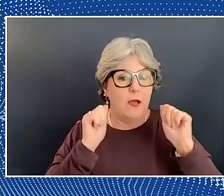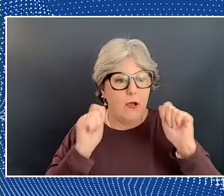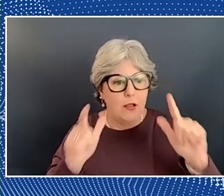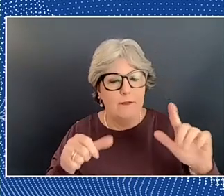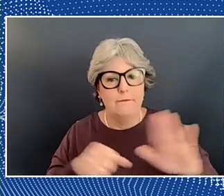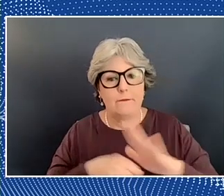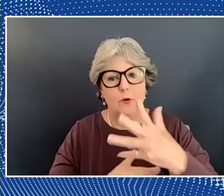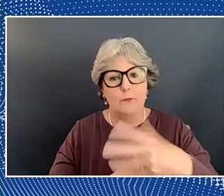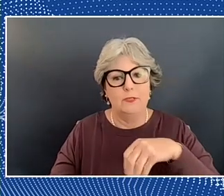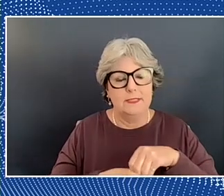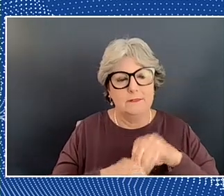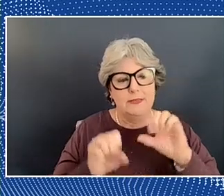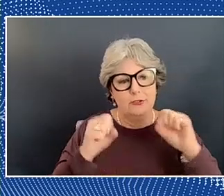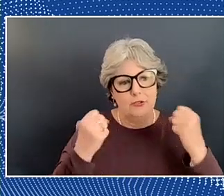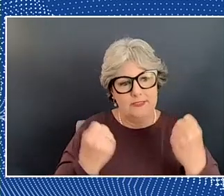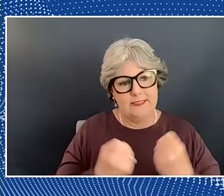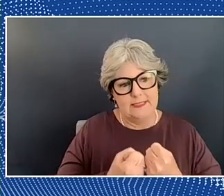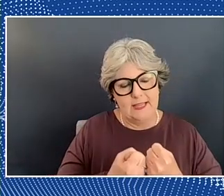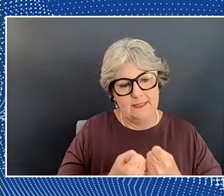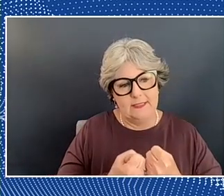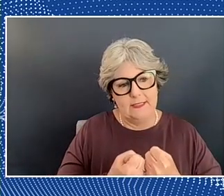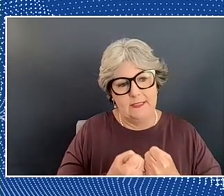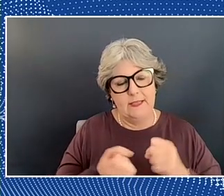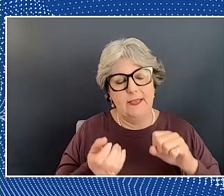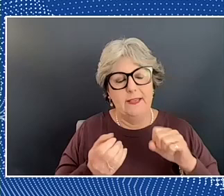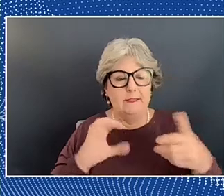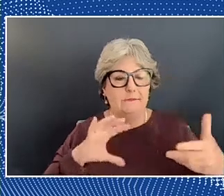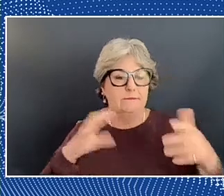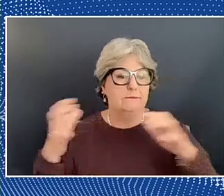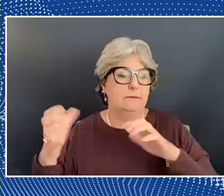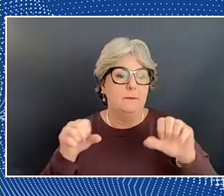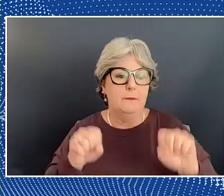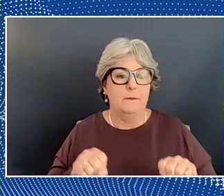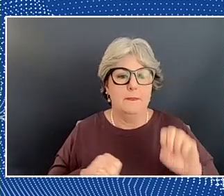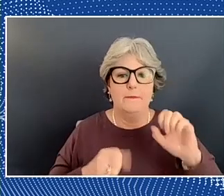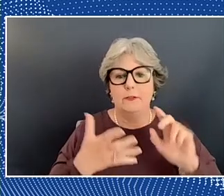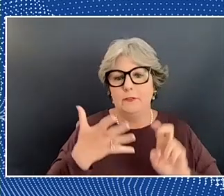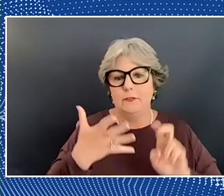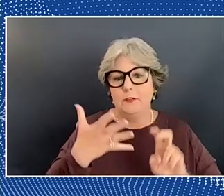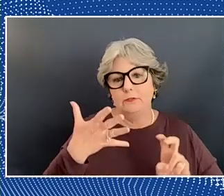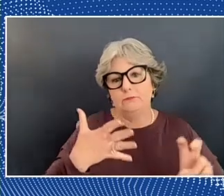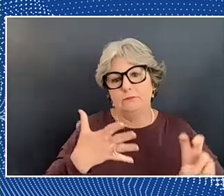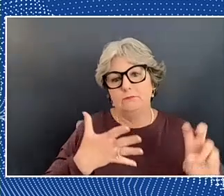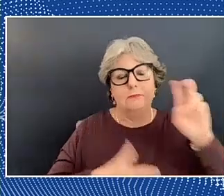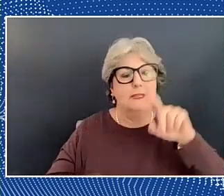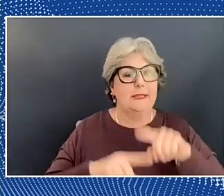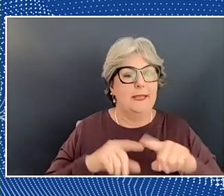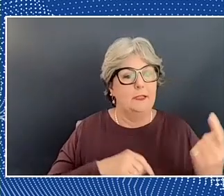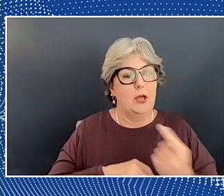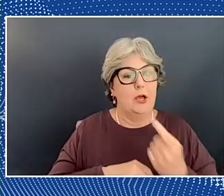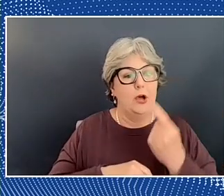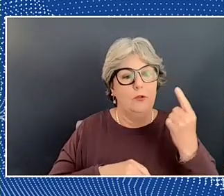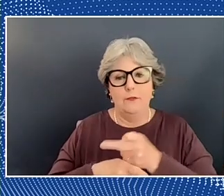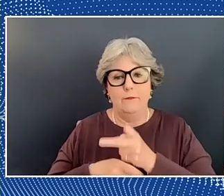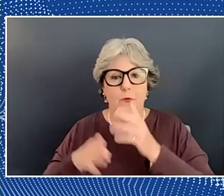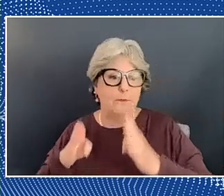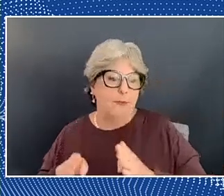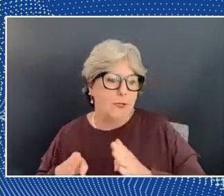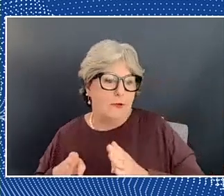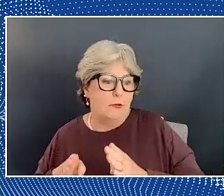society and derails the possibility of our social mobility. It cannot just be for borrowers on the verge of default or for